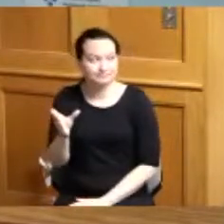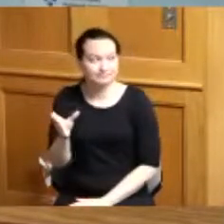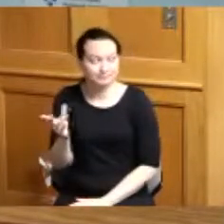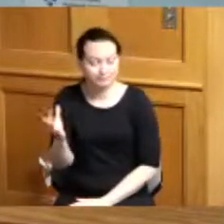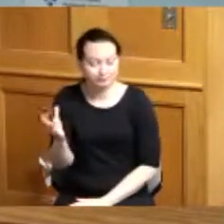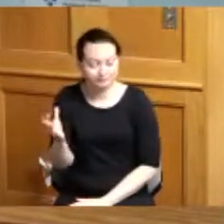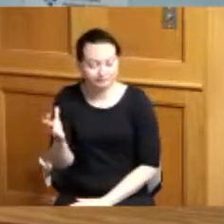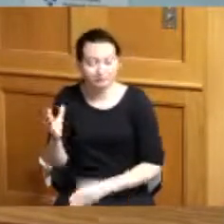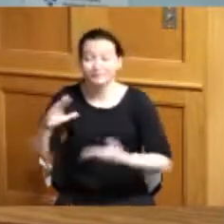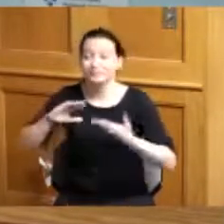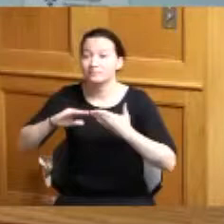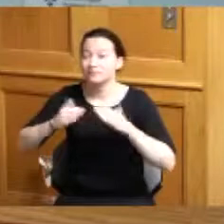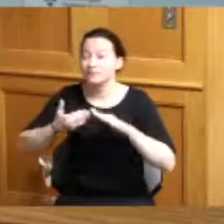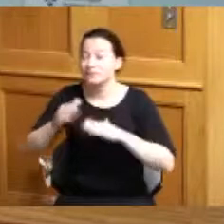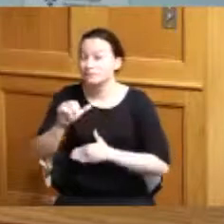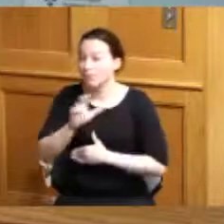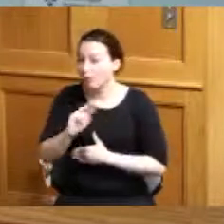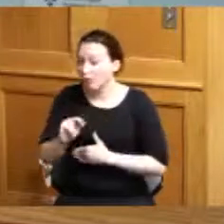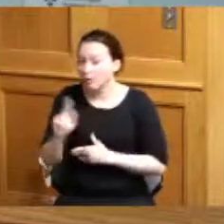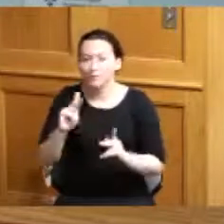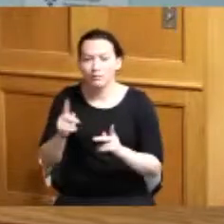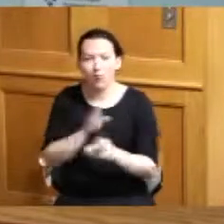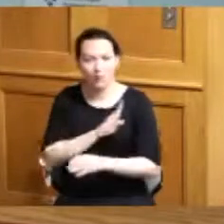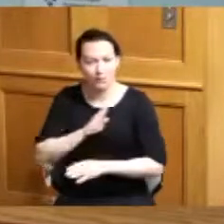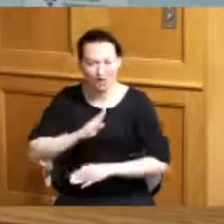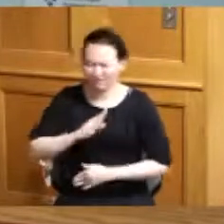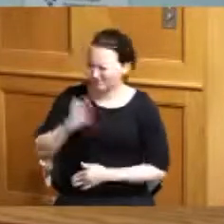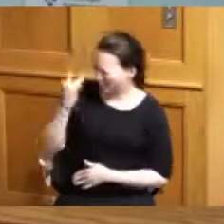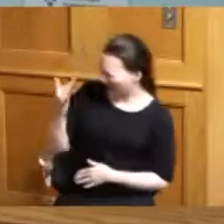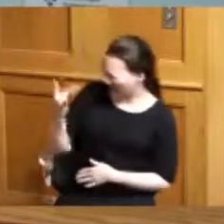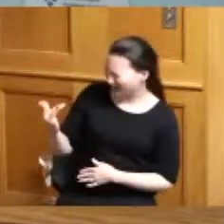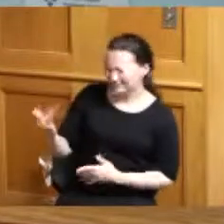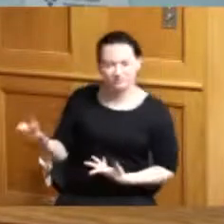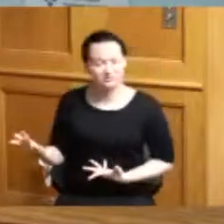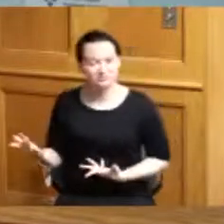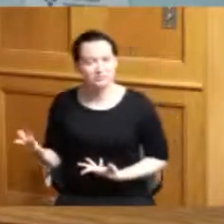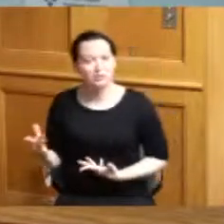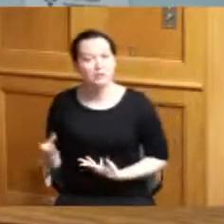the city of Cincinnati everybody on the Board going to do it why because it's going to put money